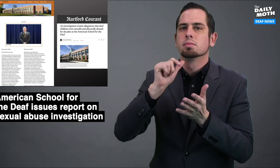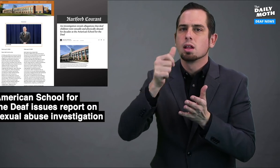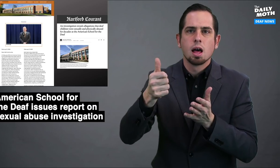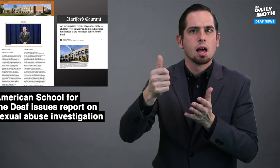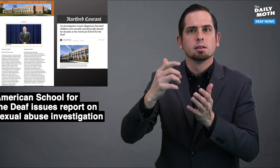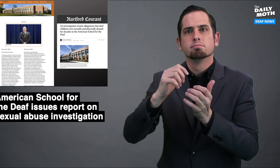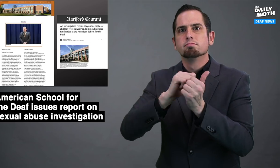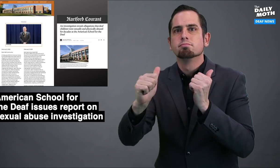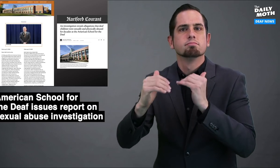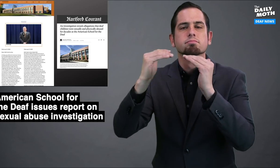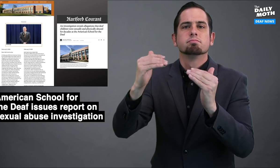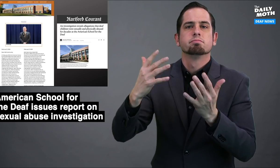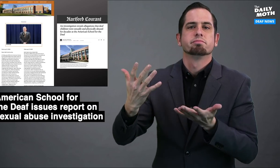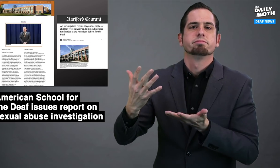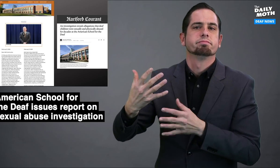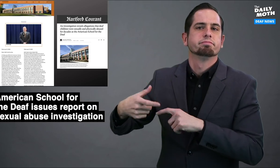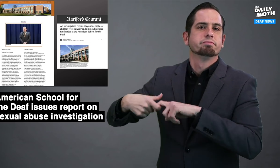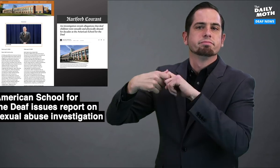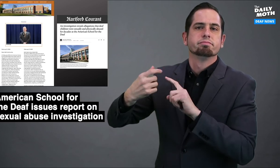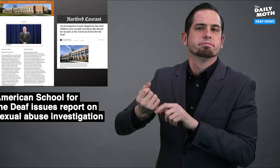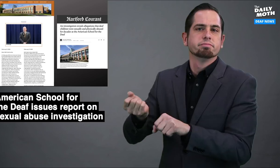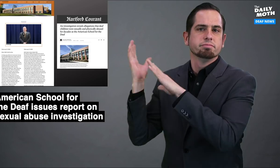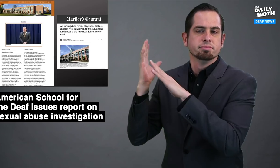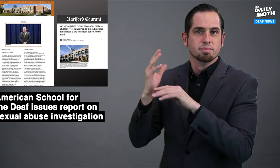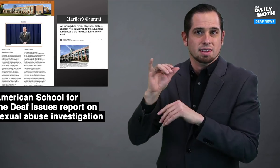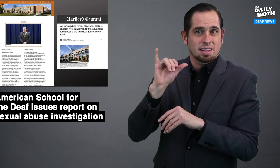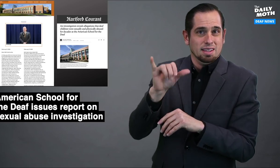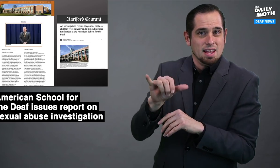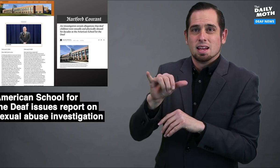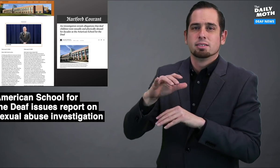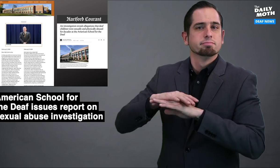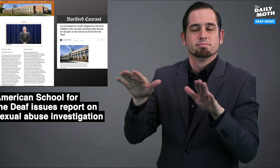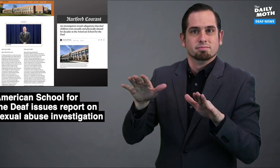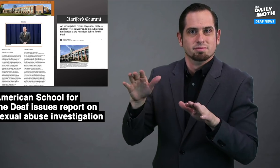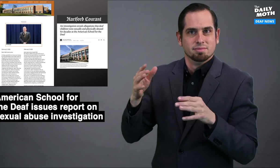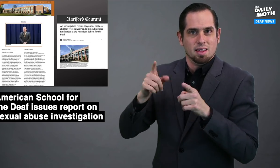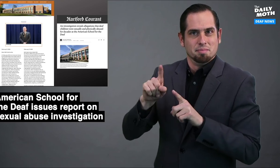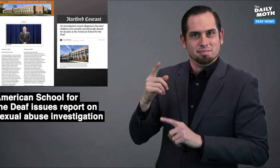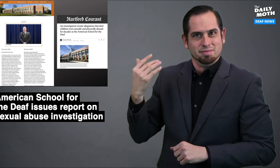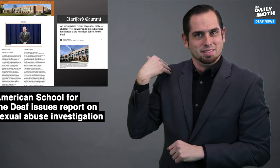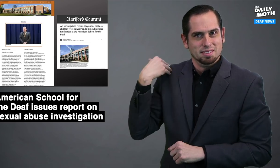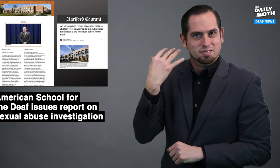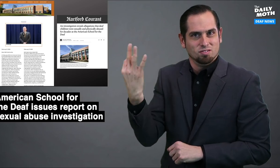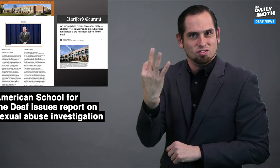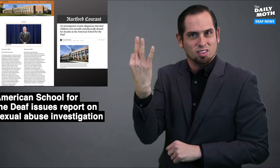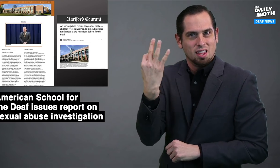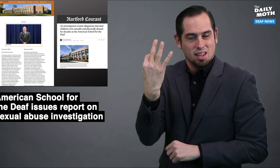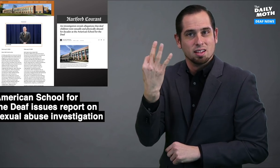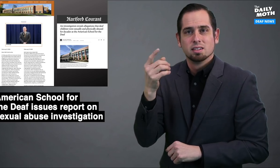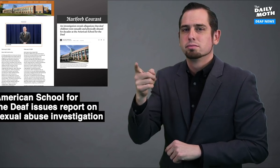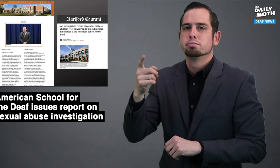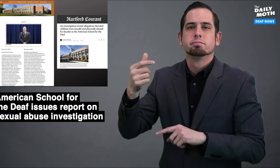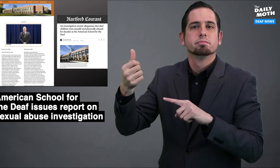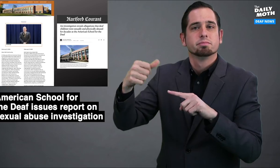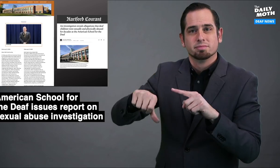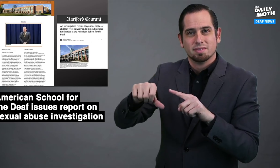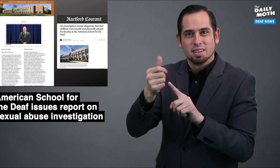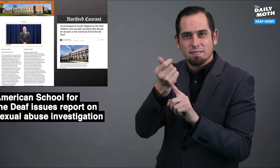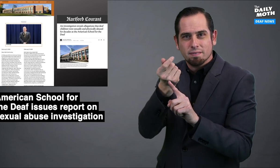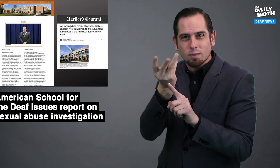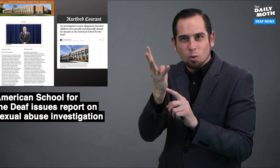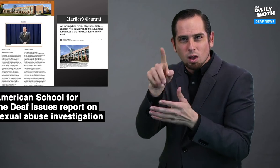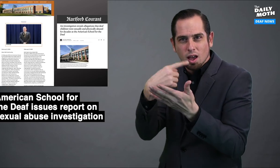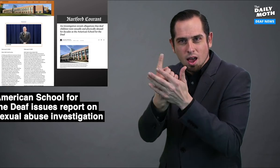(did not advance the bill) on Friday, a few hours